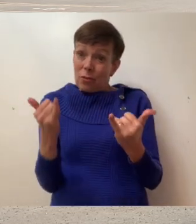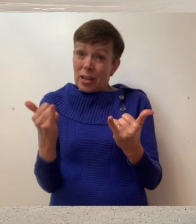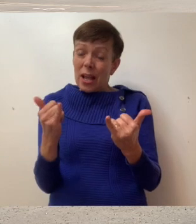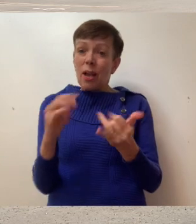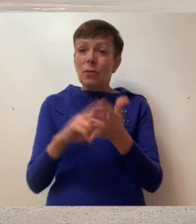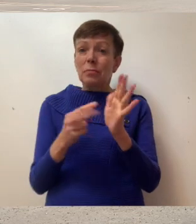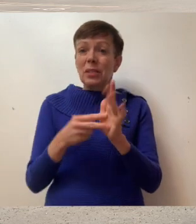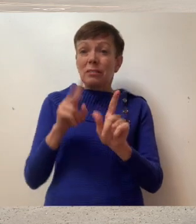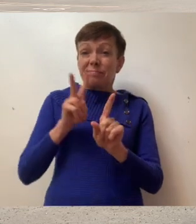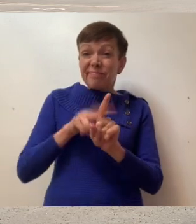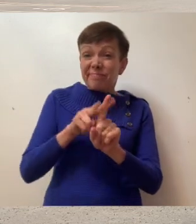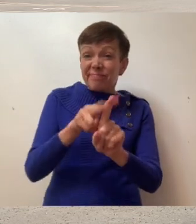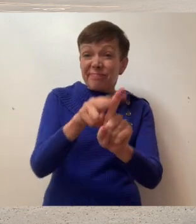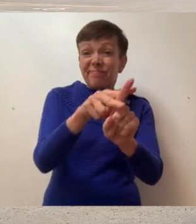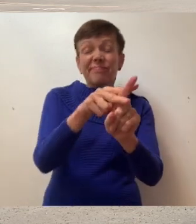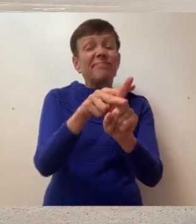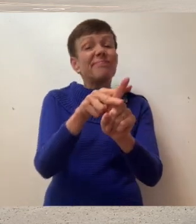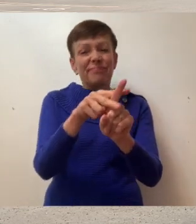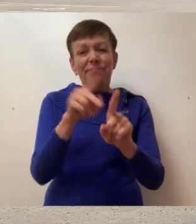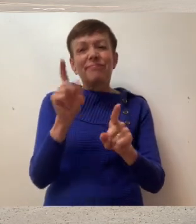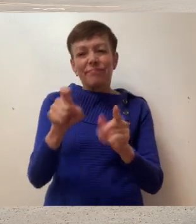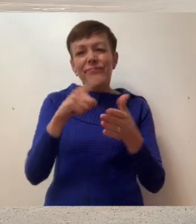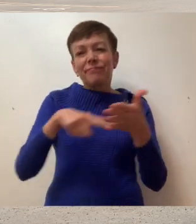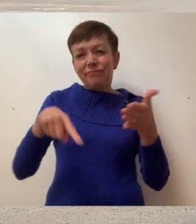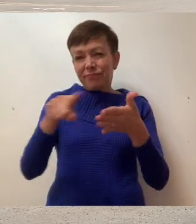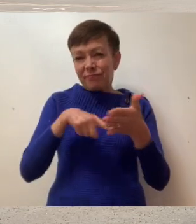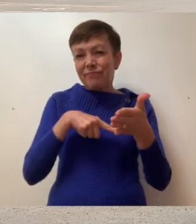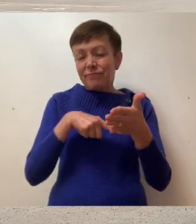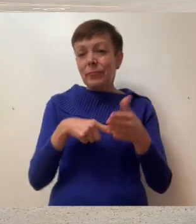If you have questions about your booking, feel free to reach out to The City of Red